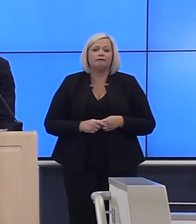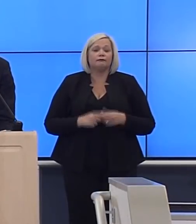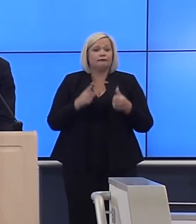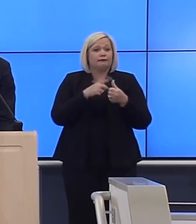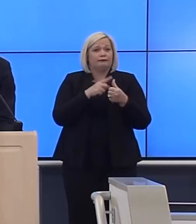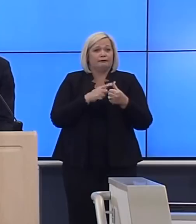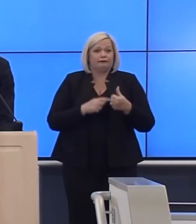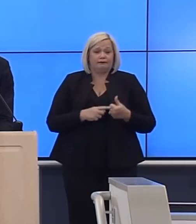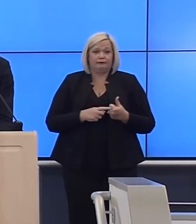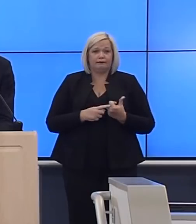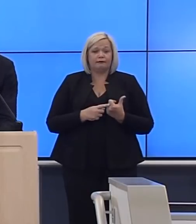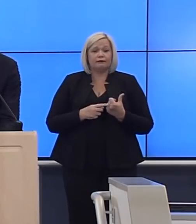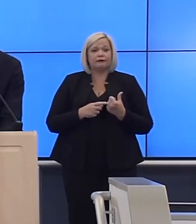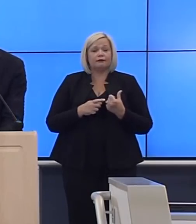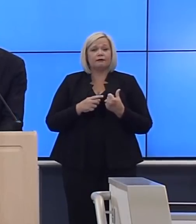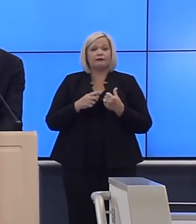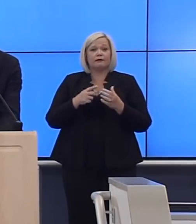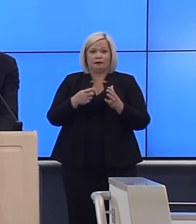THRIVE. I 8 THINGS THAT